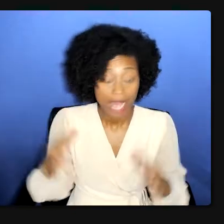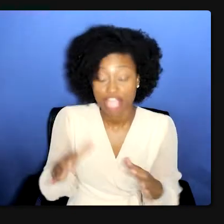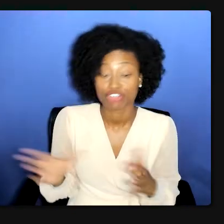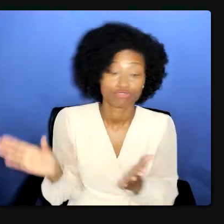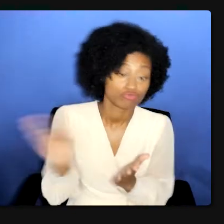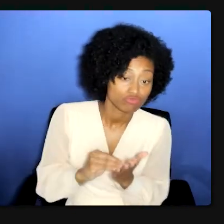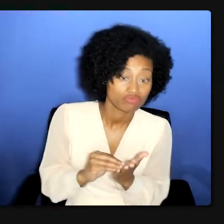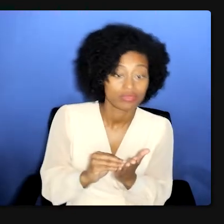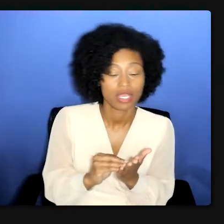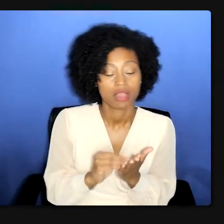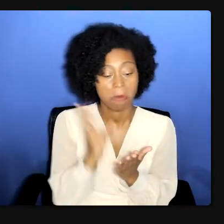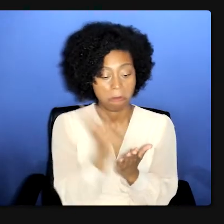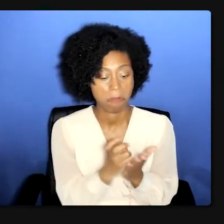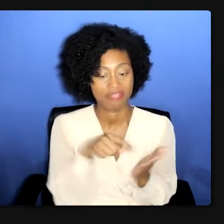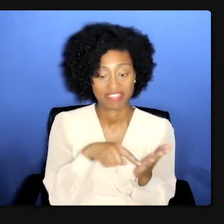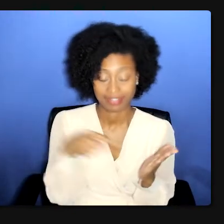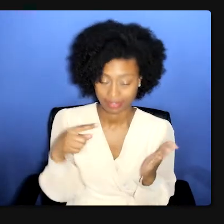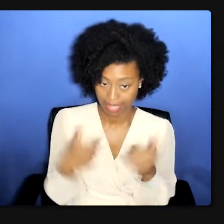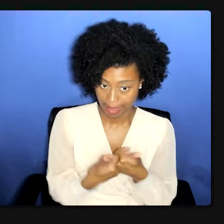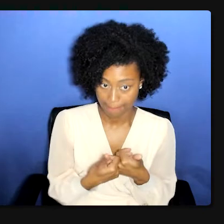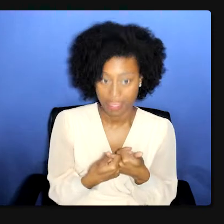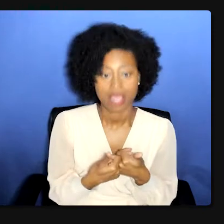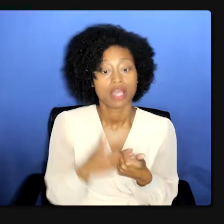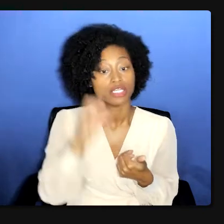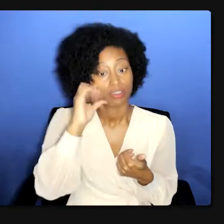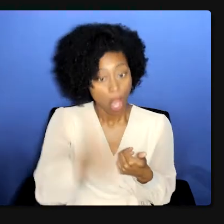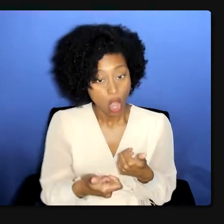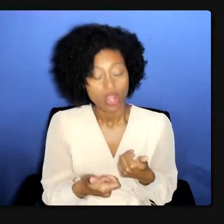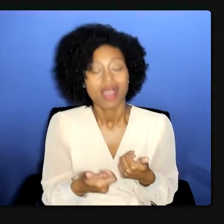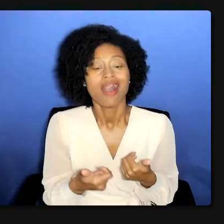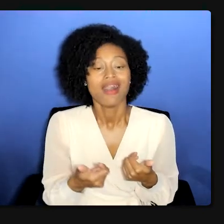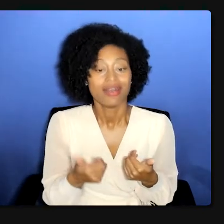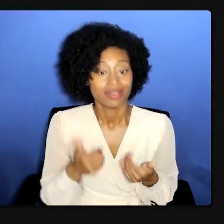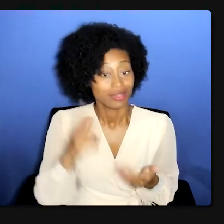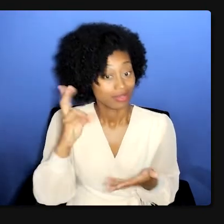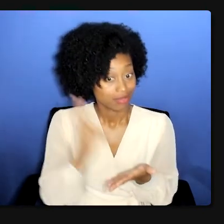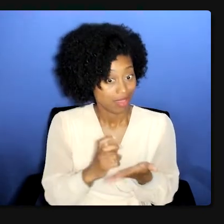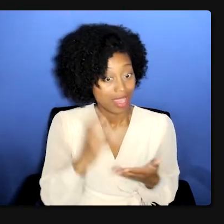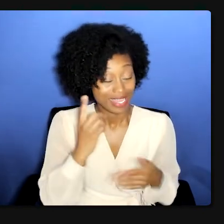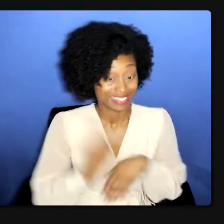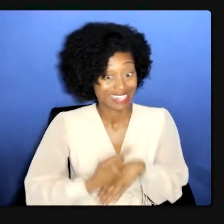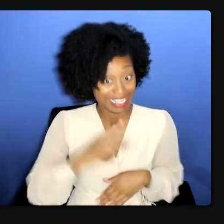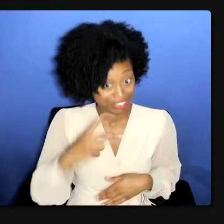So a player installs the game, If they come back the following day, they would have retained on D1.